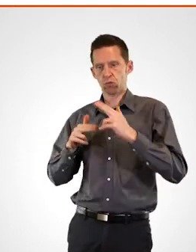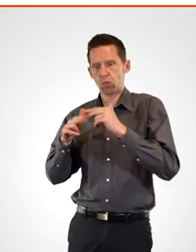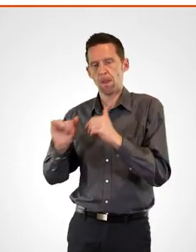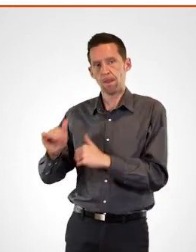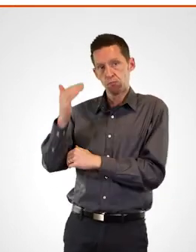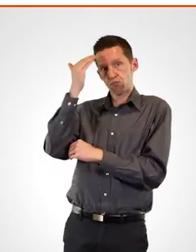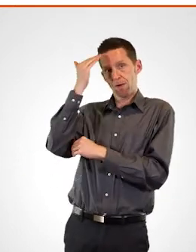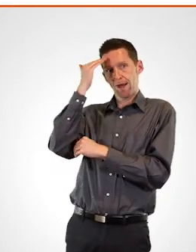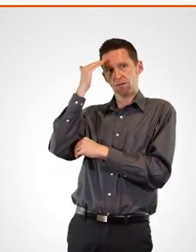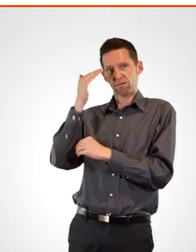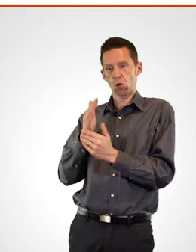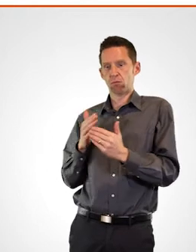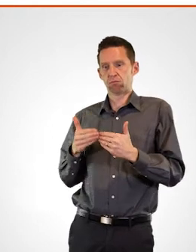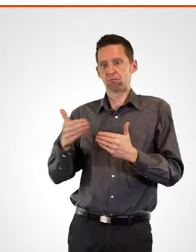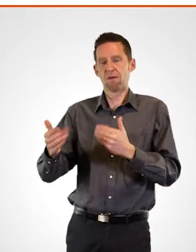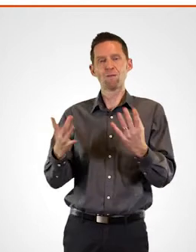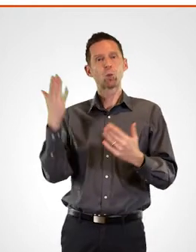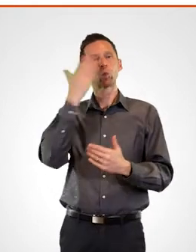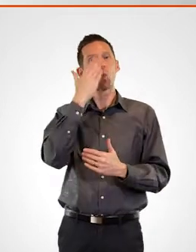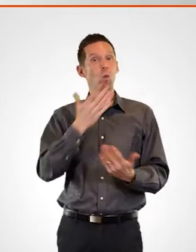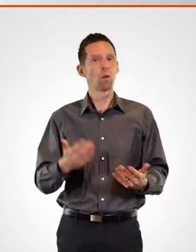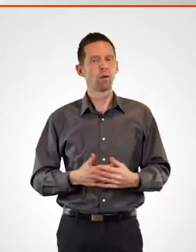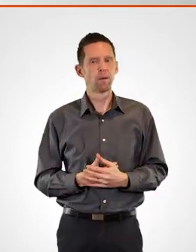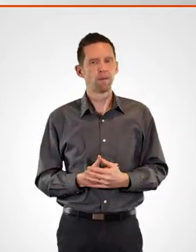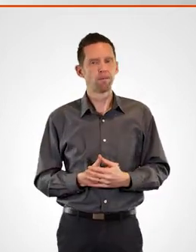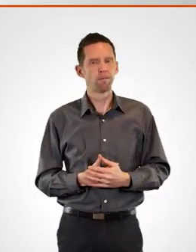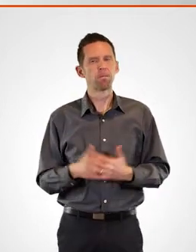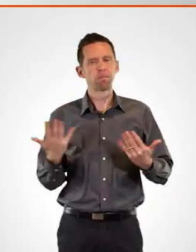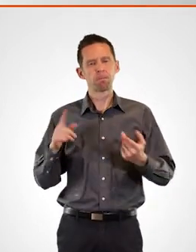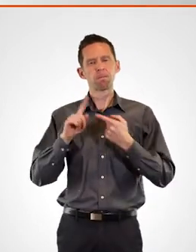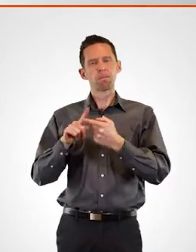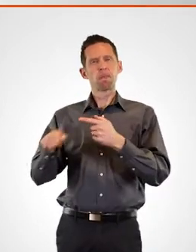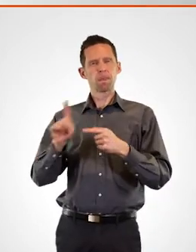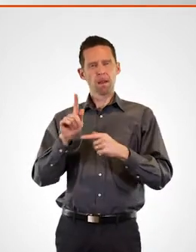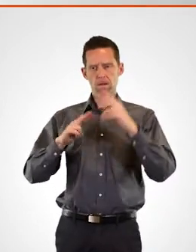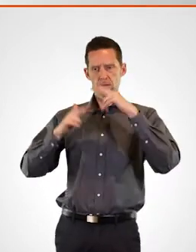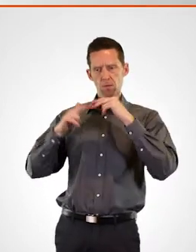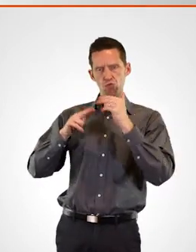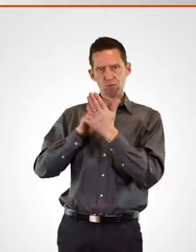the literate brain for us in the school-age years. So continuing with building the reading brain,